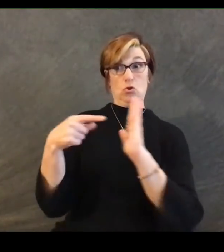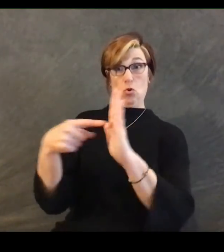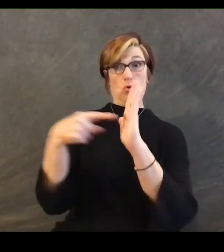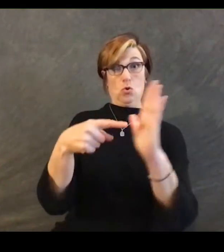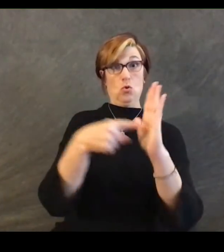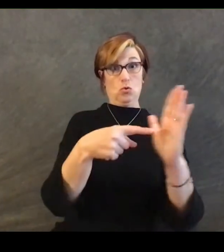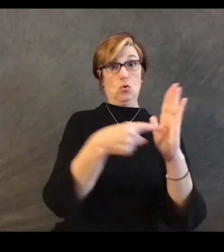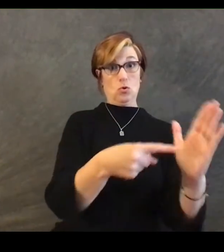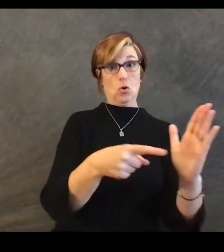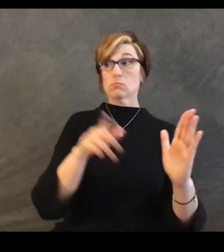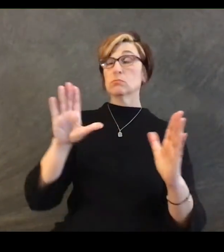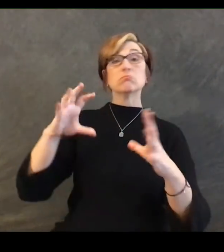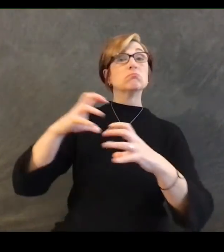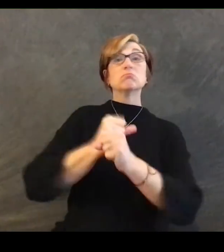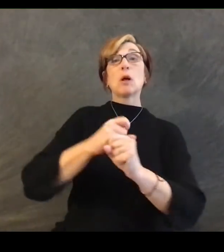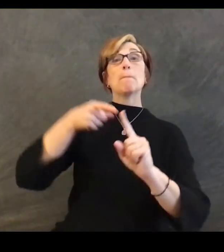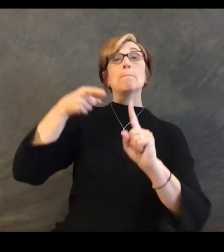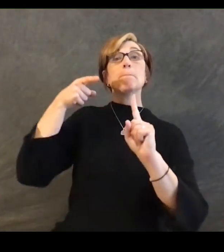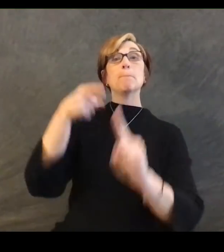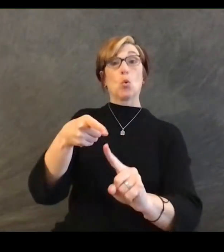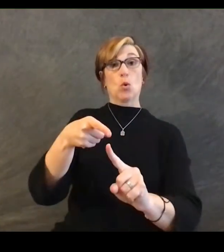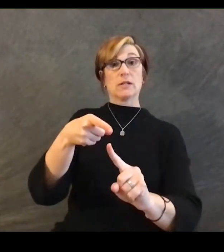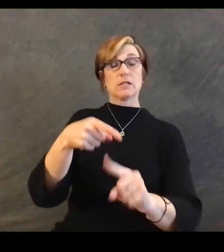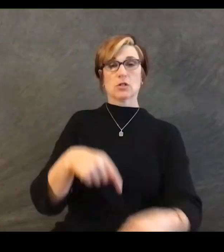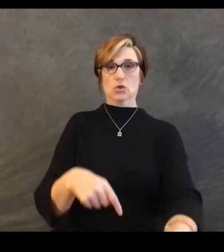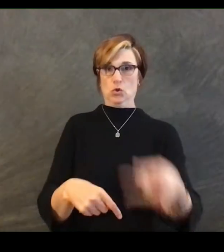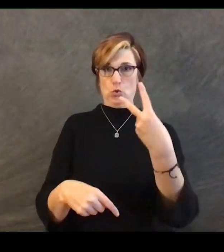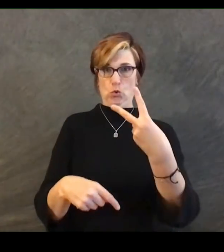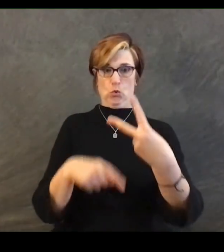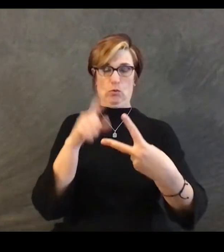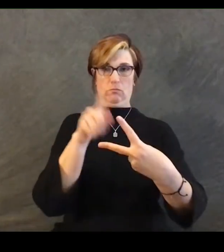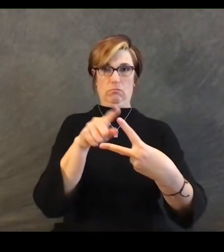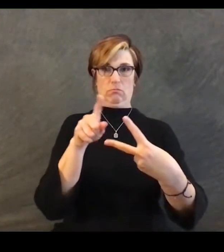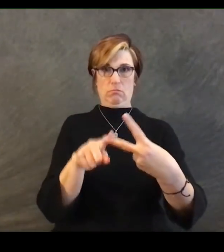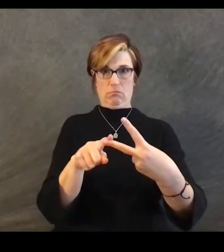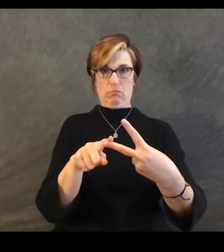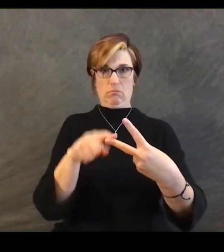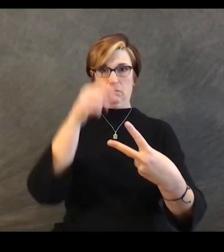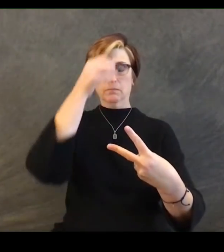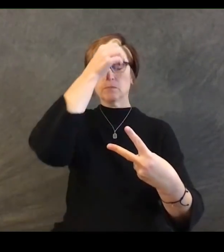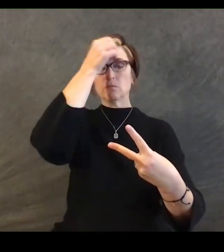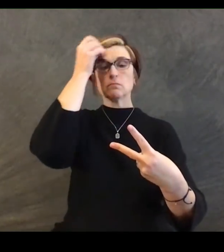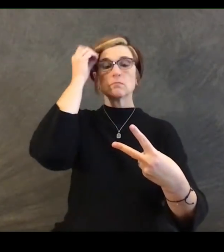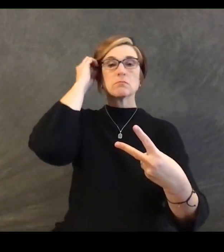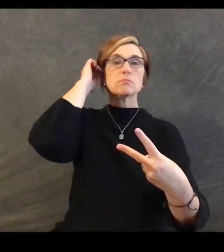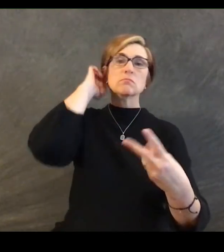dynamic forces that are opposing each other here as I mentioned several times